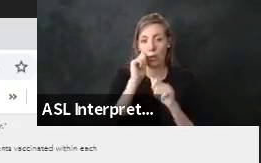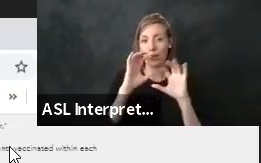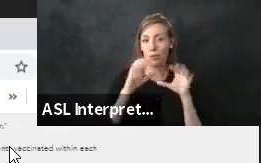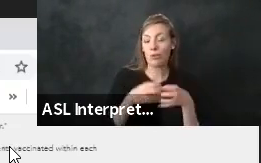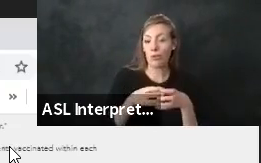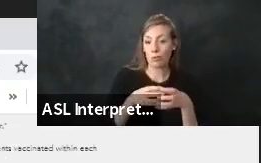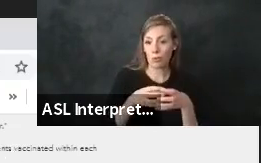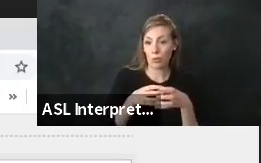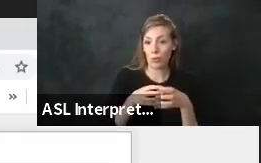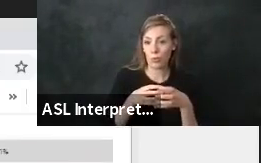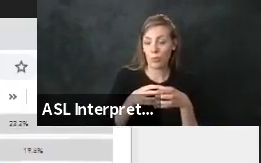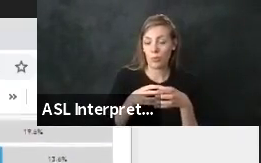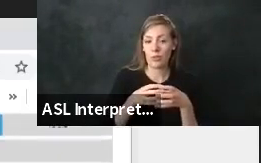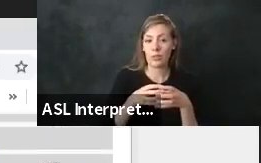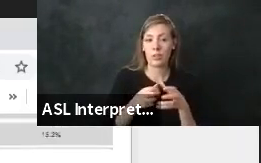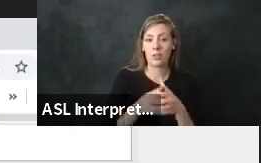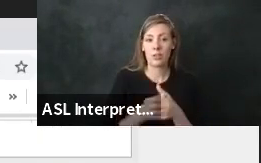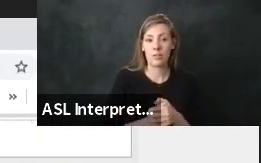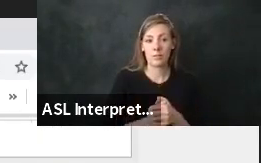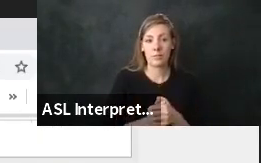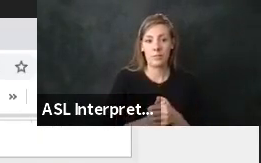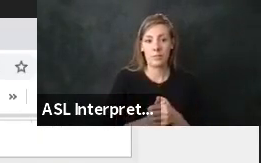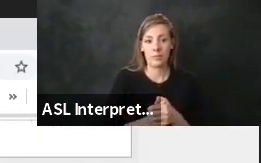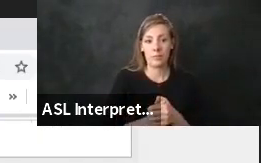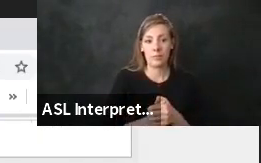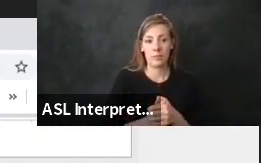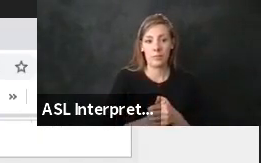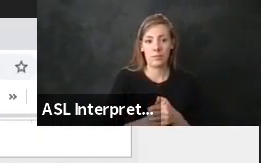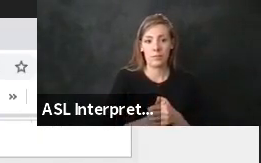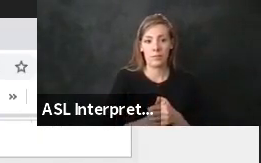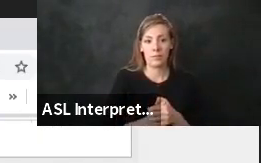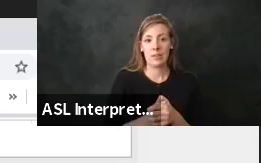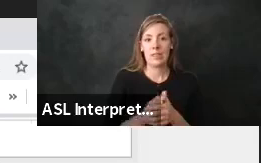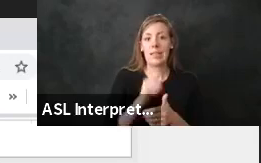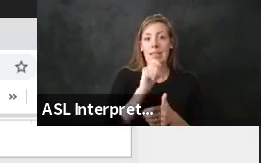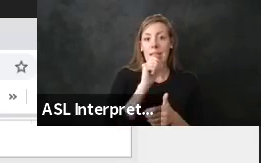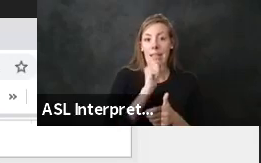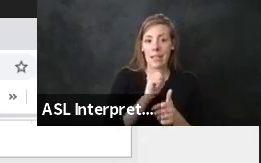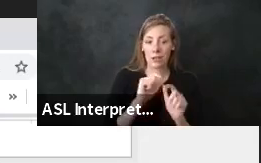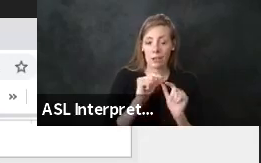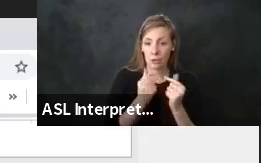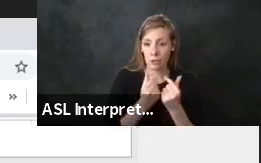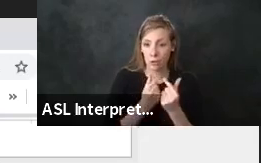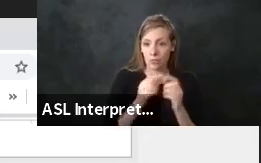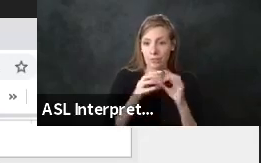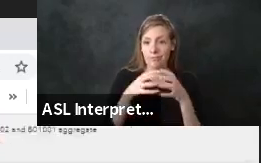vaccinated, proportion of each age group vaccinated,